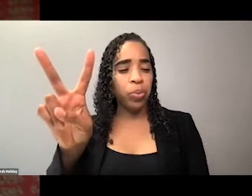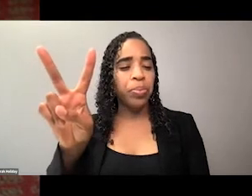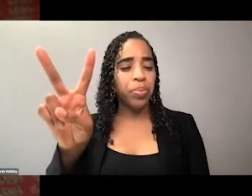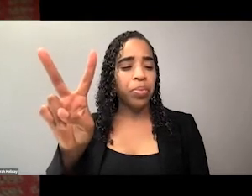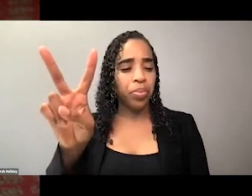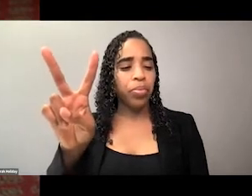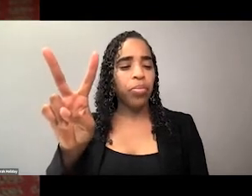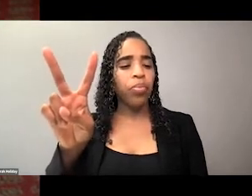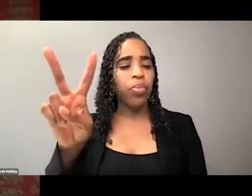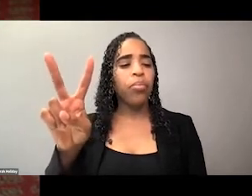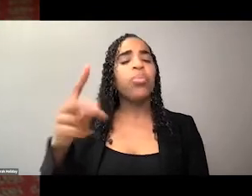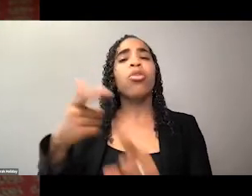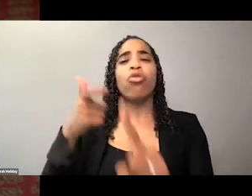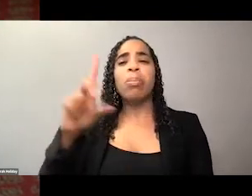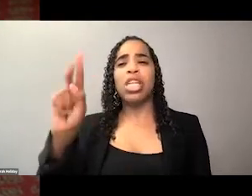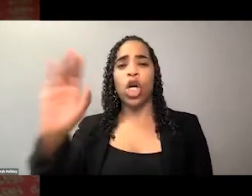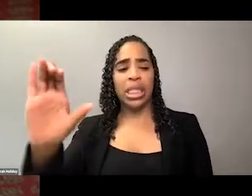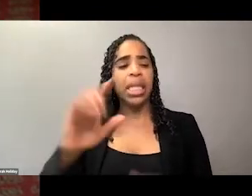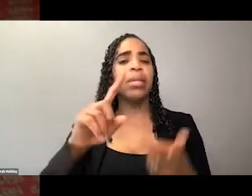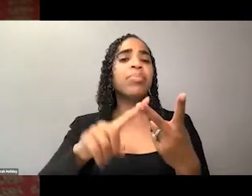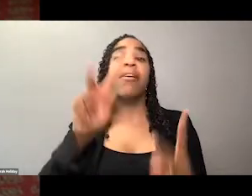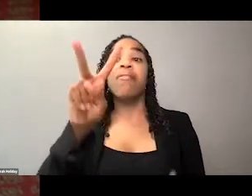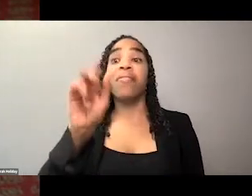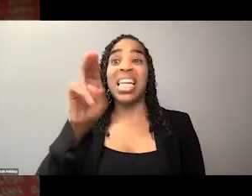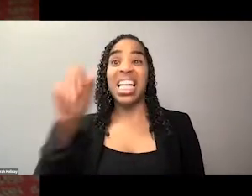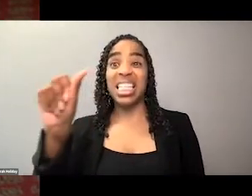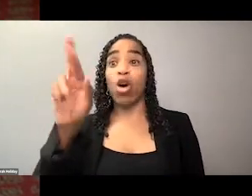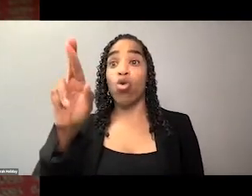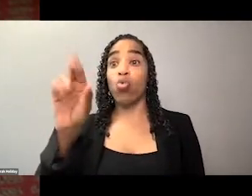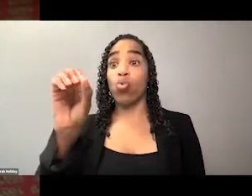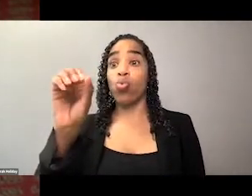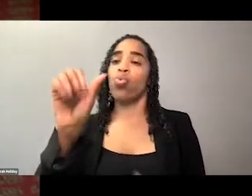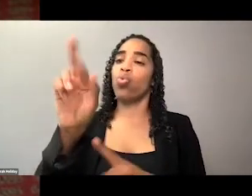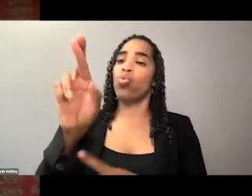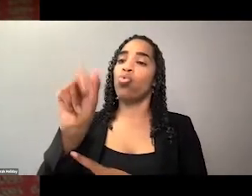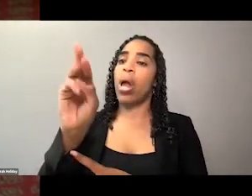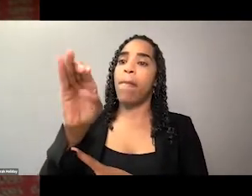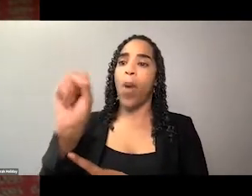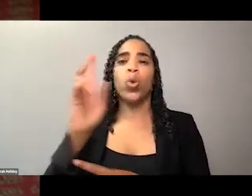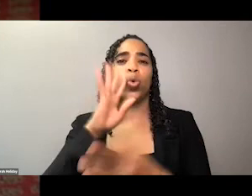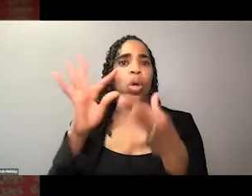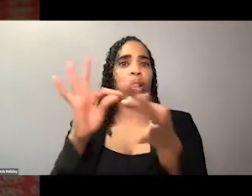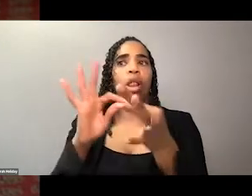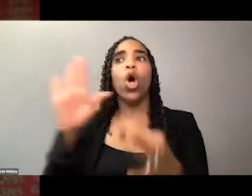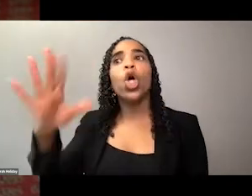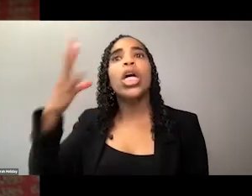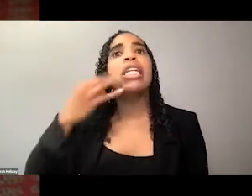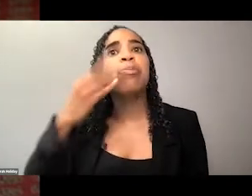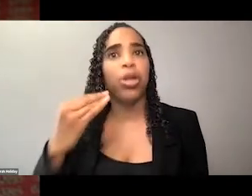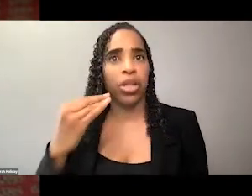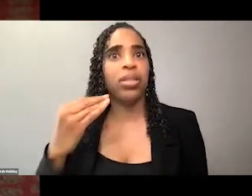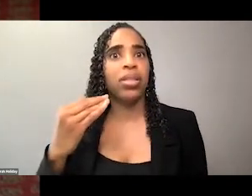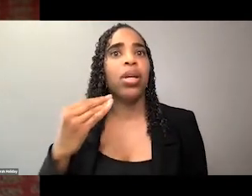with Disability Rights California and Vanessa Ramos, who will speak on the impact solitary confinement has had on her life.